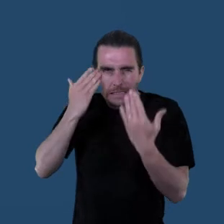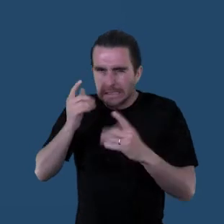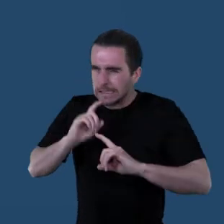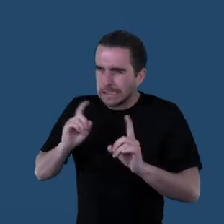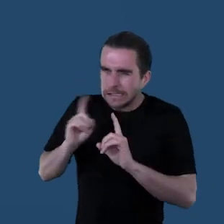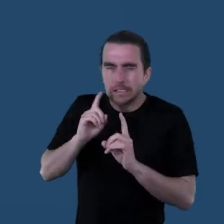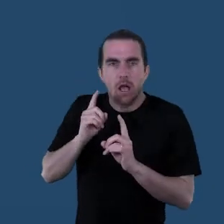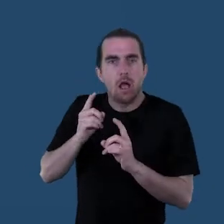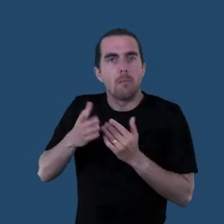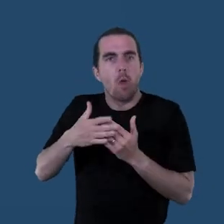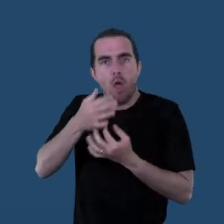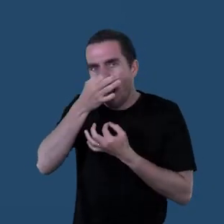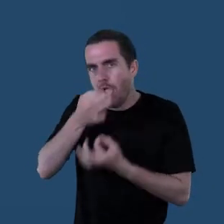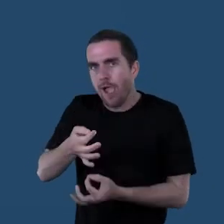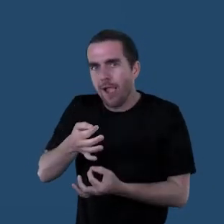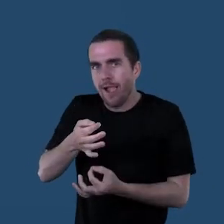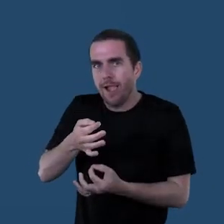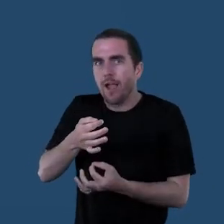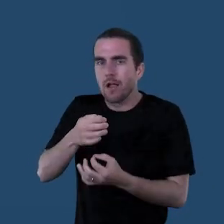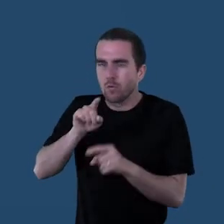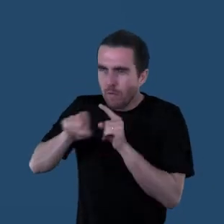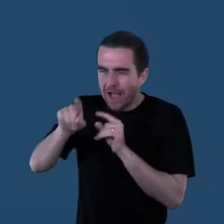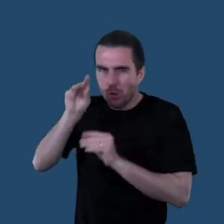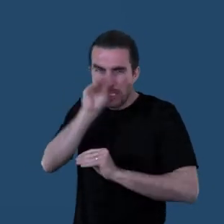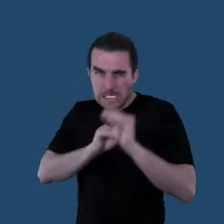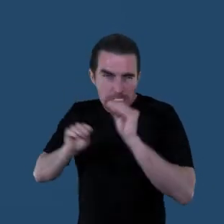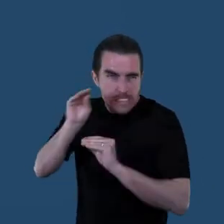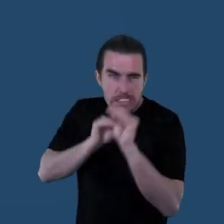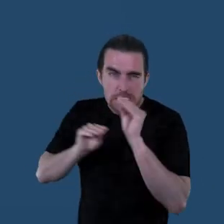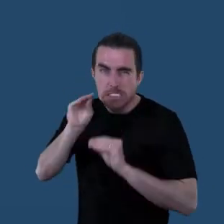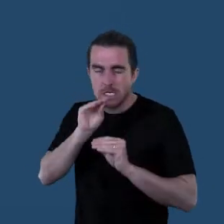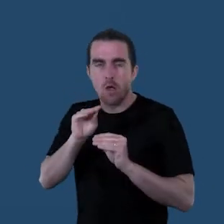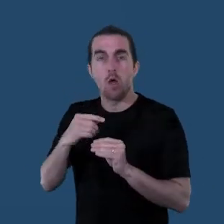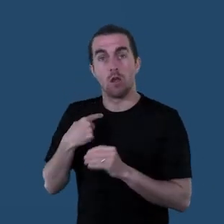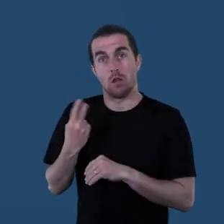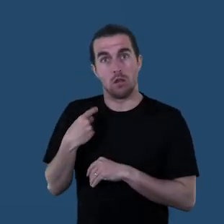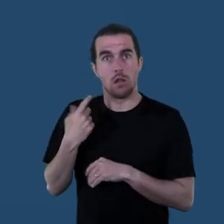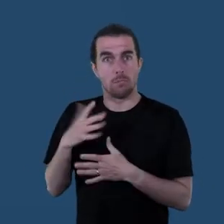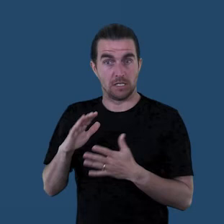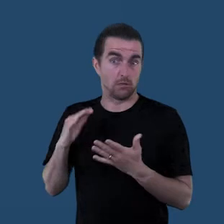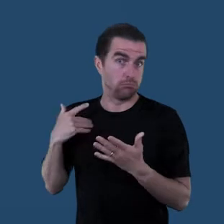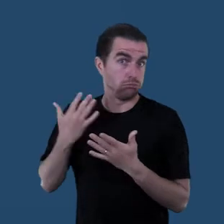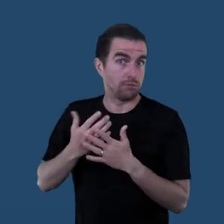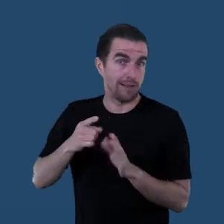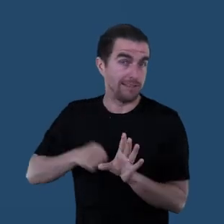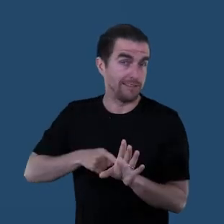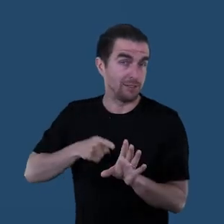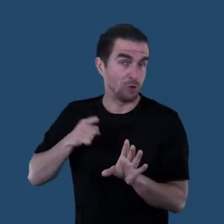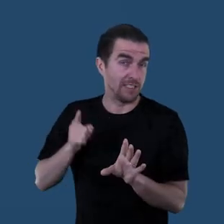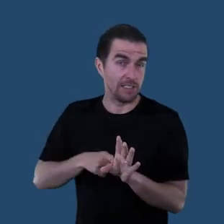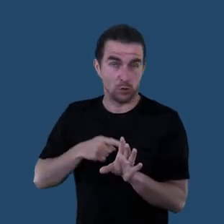or what you don't know and you want to know more. Others, it's working on a specimen, so Richard and I both worked for a number of years